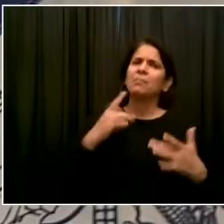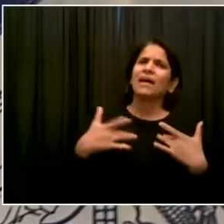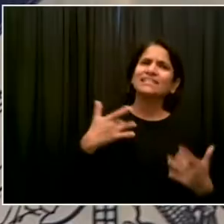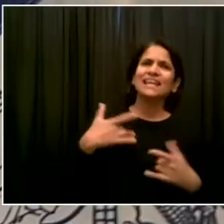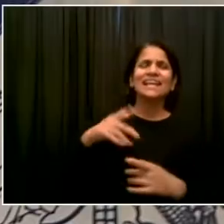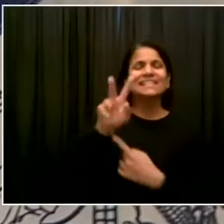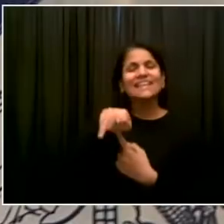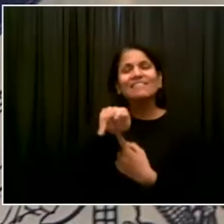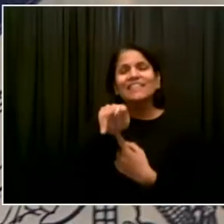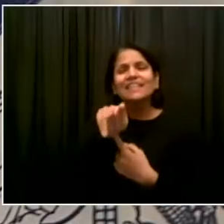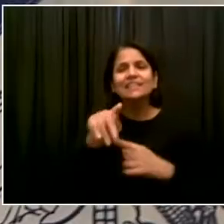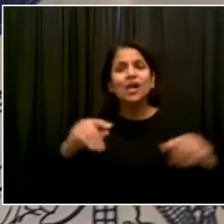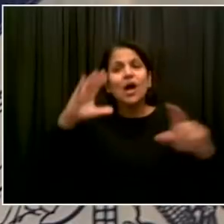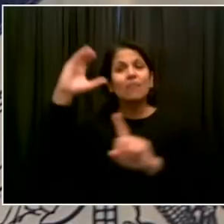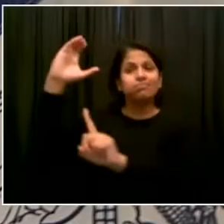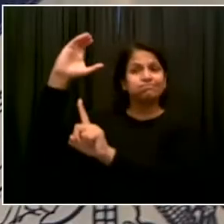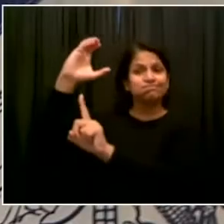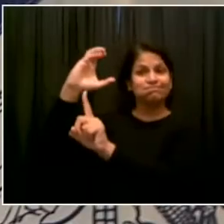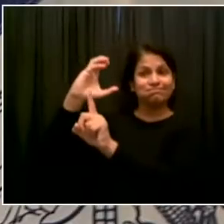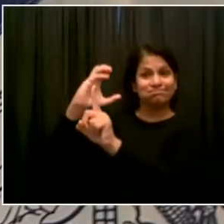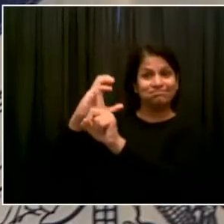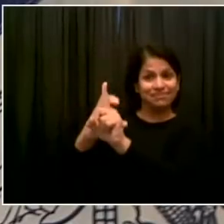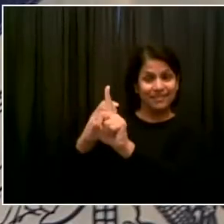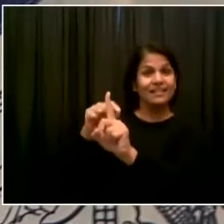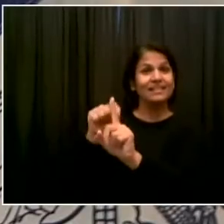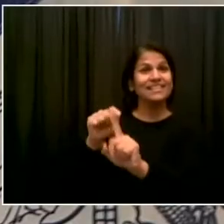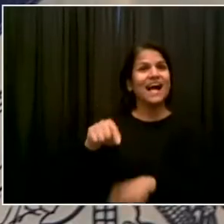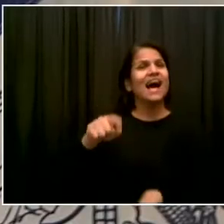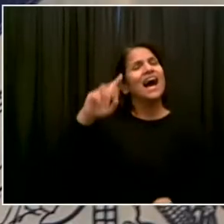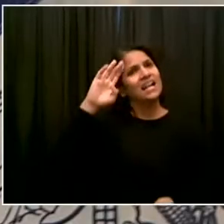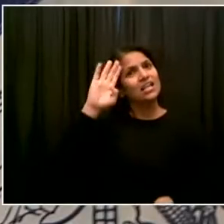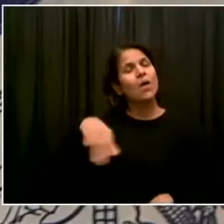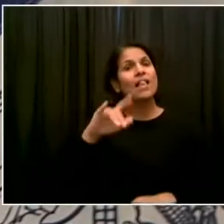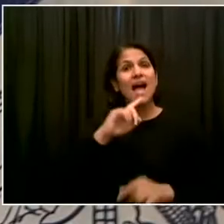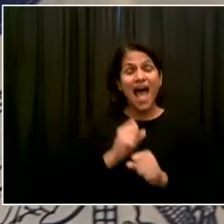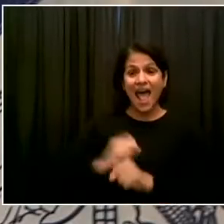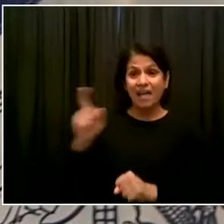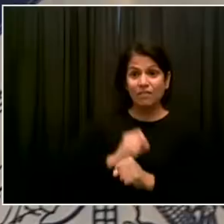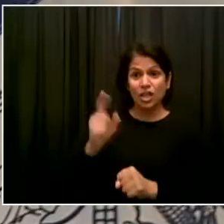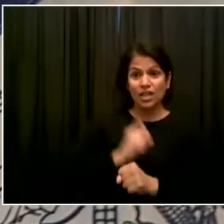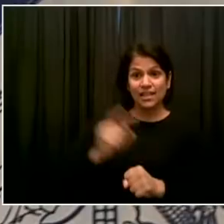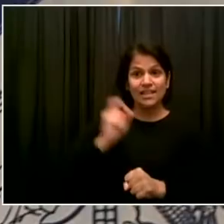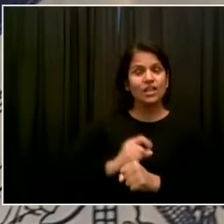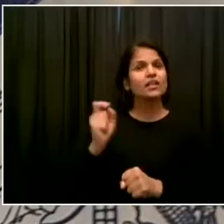YEAR'S EVE CELEBRATION IN TIMES SQUARE, OUT DOORS CELEBRATION TAHT THE EYES OF THE